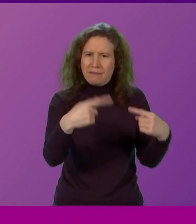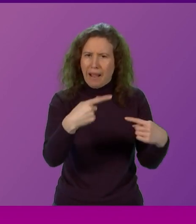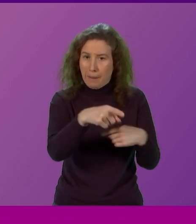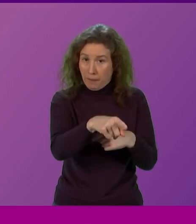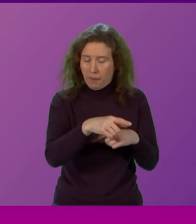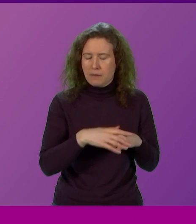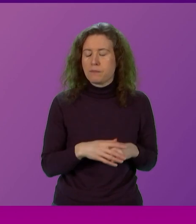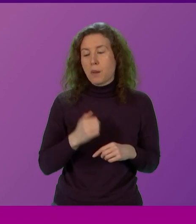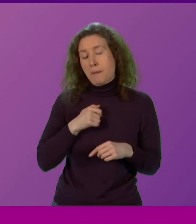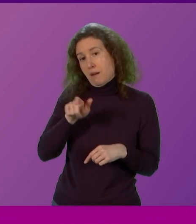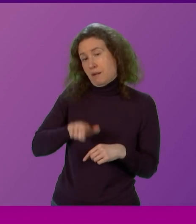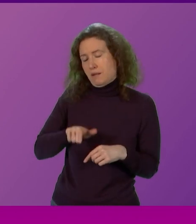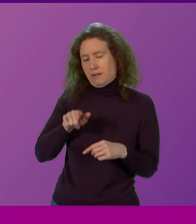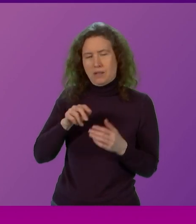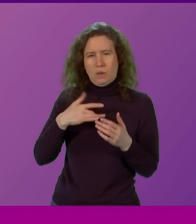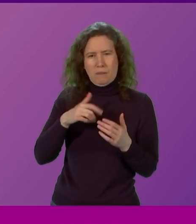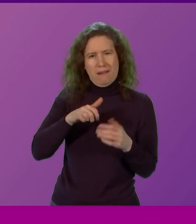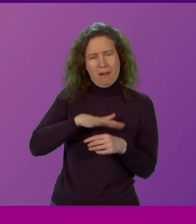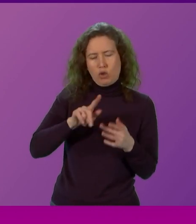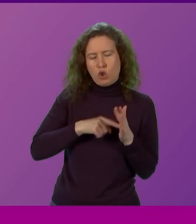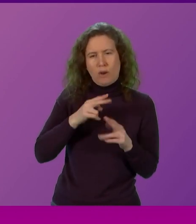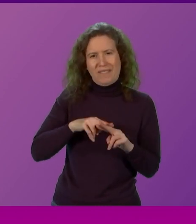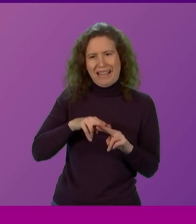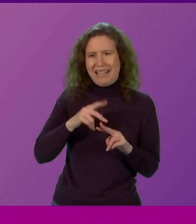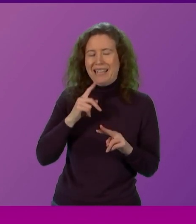My constituent John Findlay has progressive multiple sclerosis.